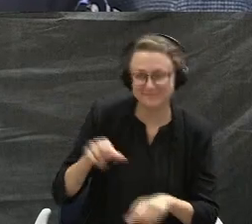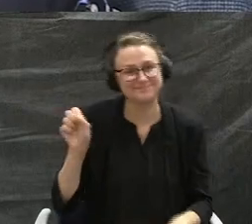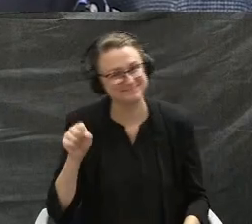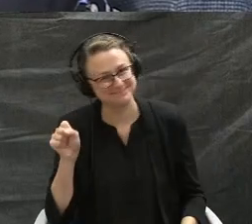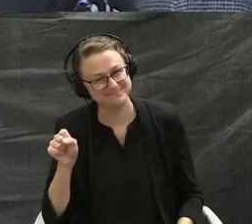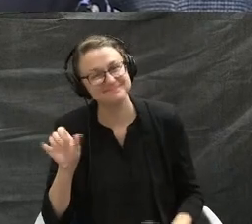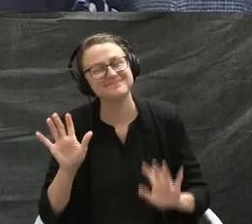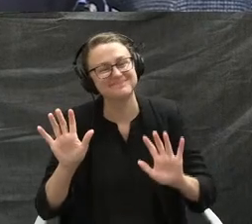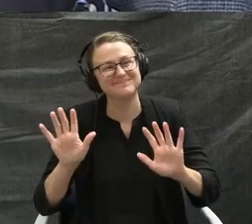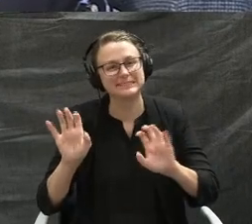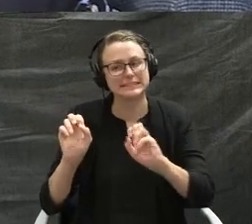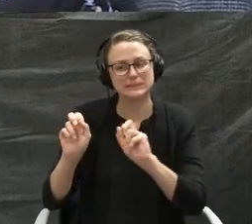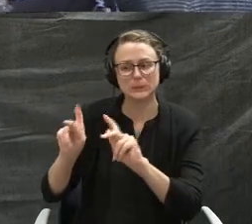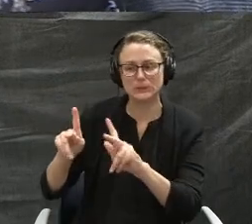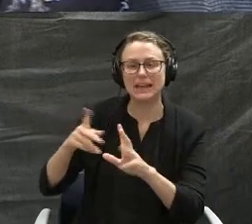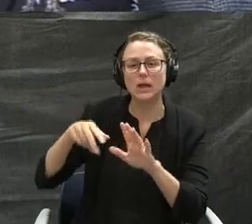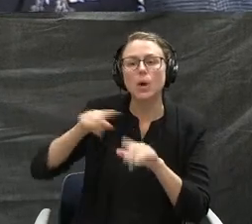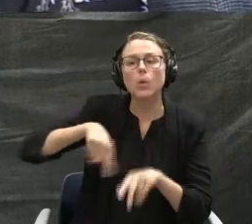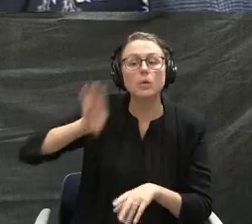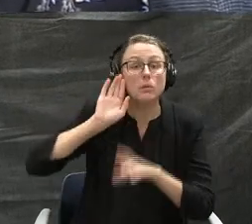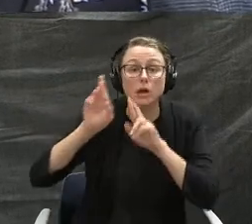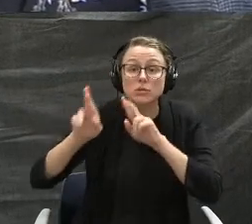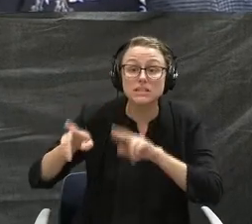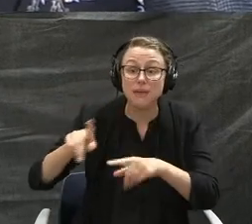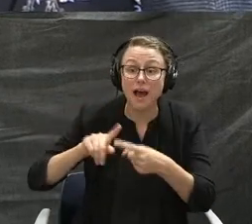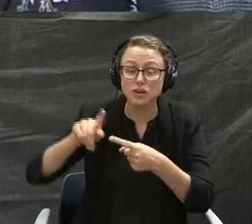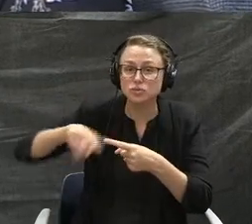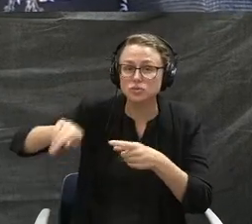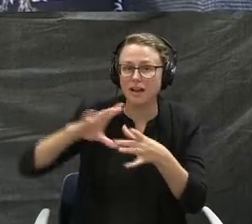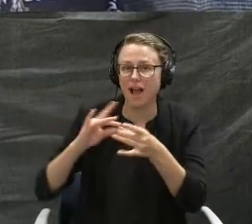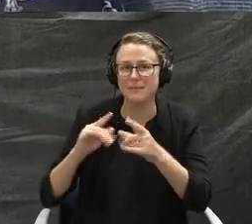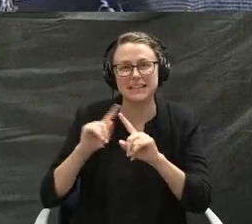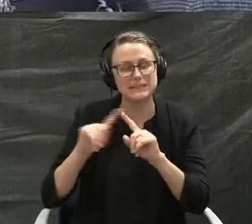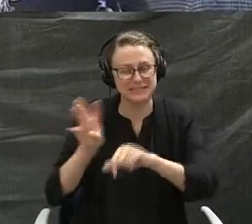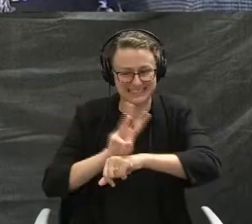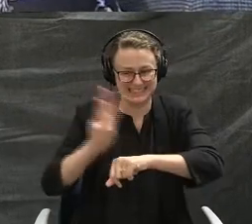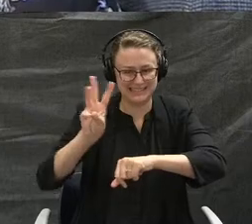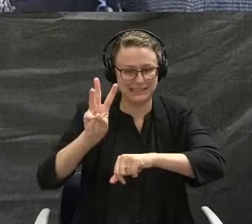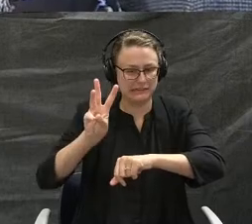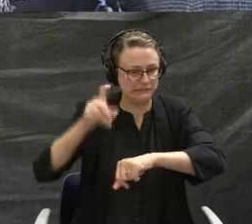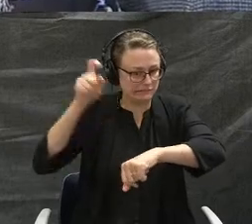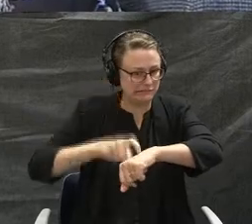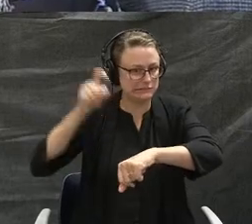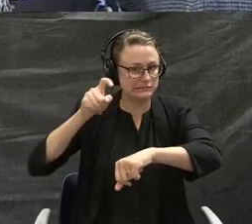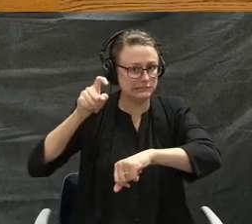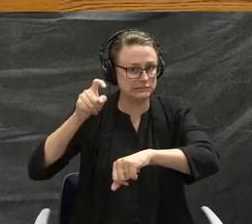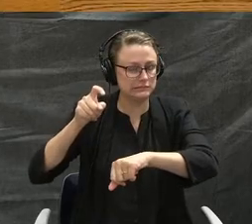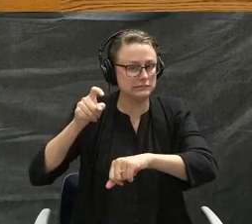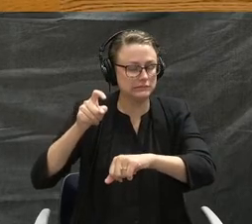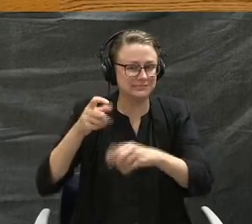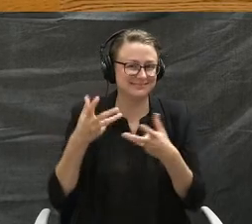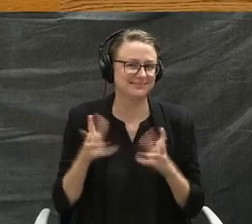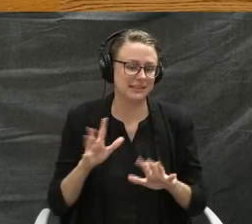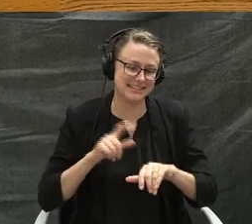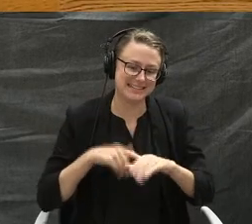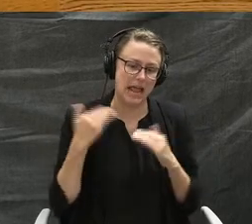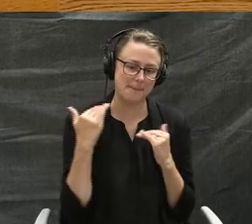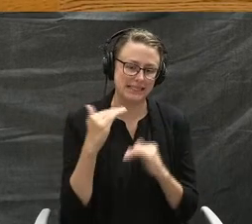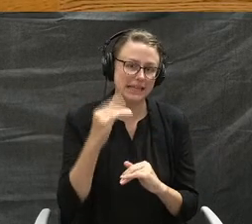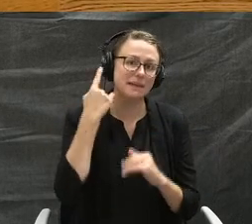will respond to those comments, but just in light of the time limit for community comments, we're going to. We're going to